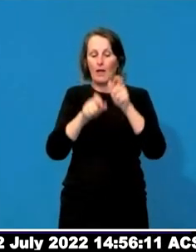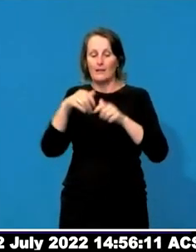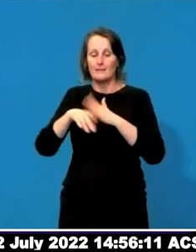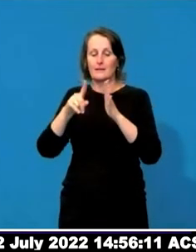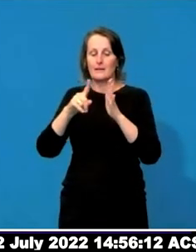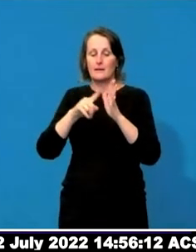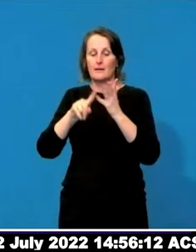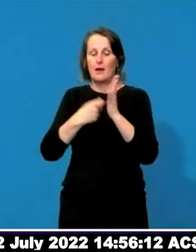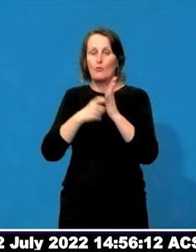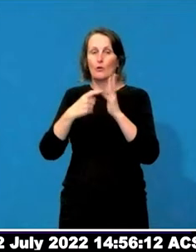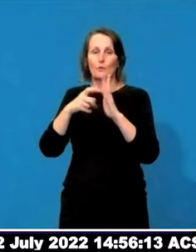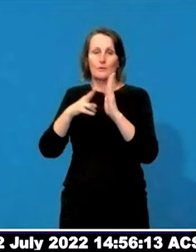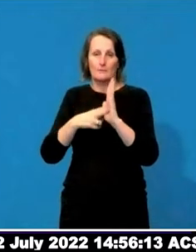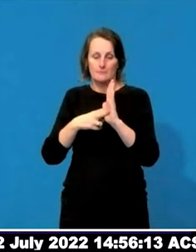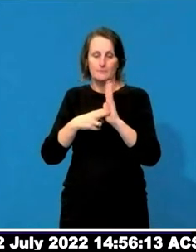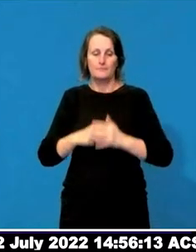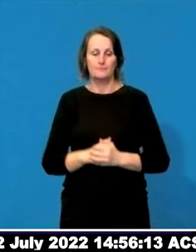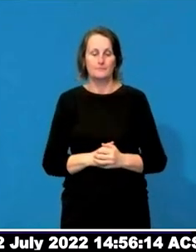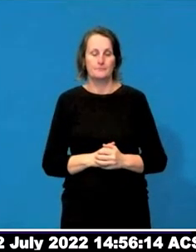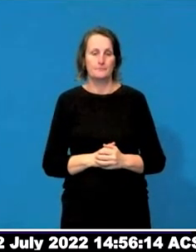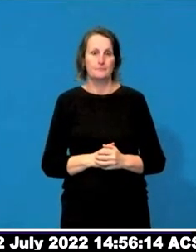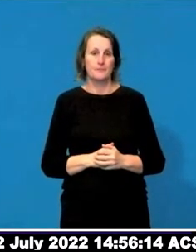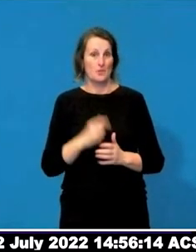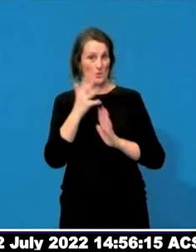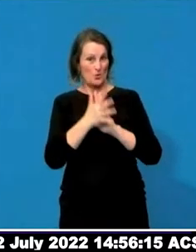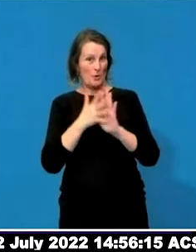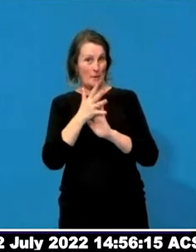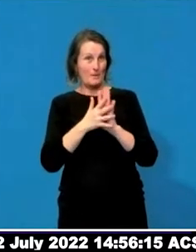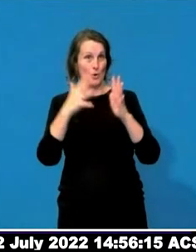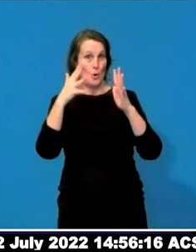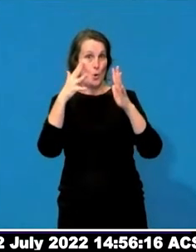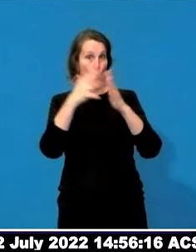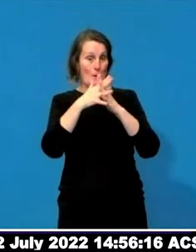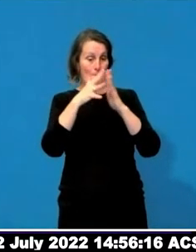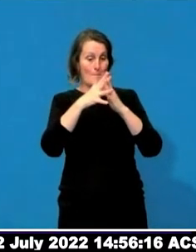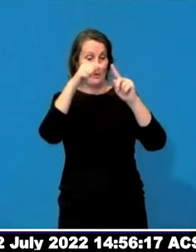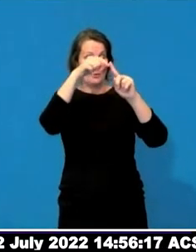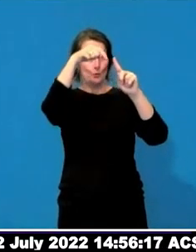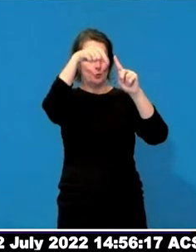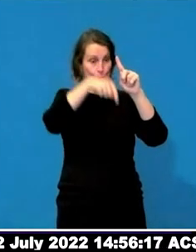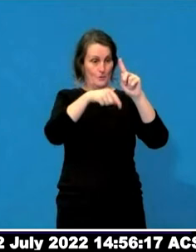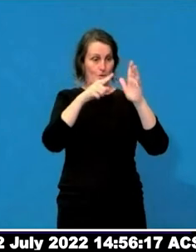So that's another two hours between Weipa and Aurukun, so is it still a-hour trip, or? It is.